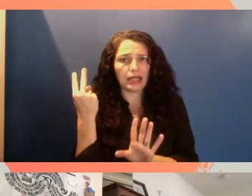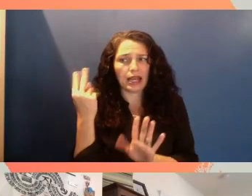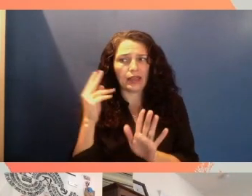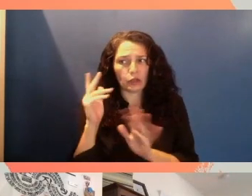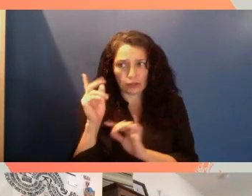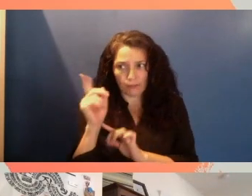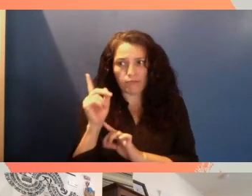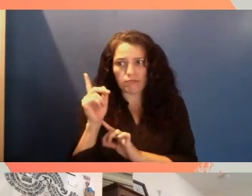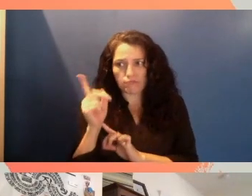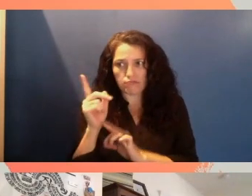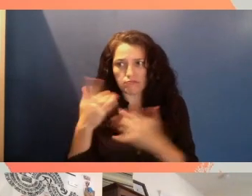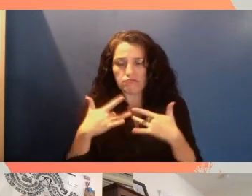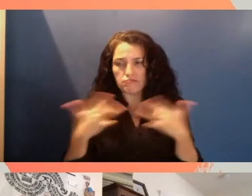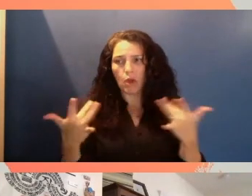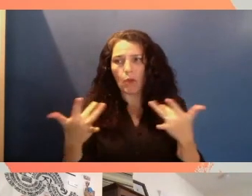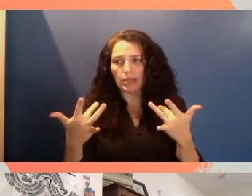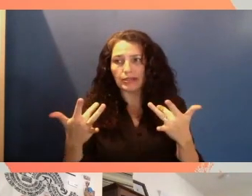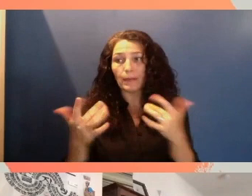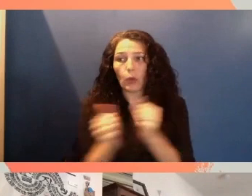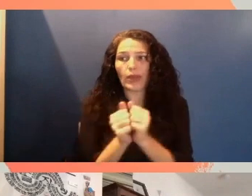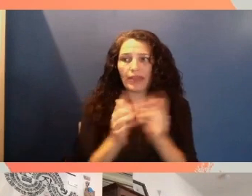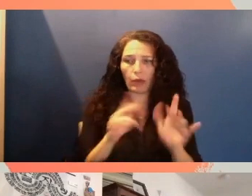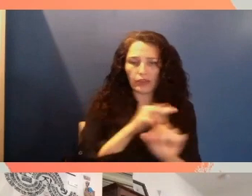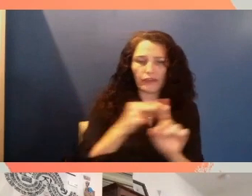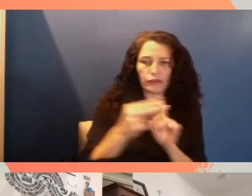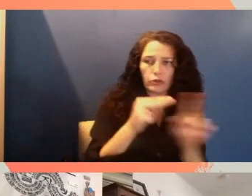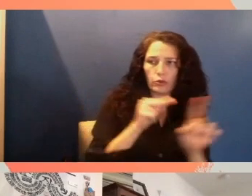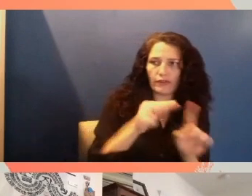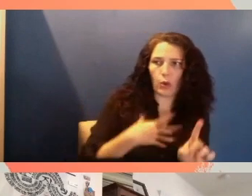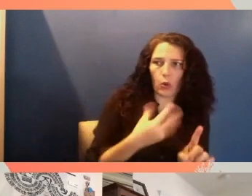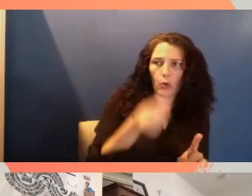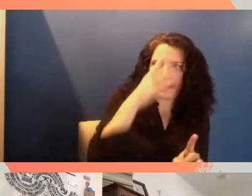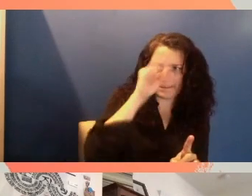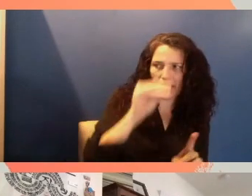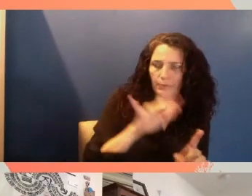And, so that was also an interesting process